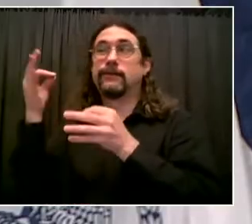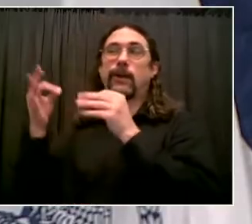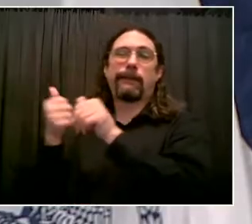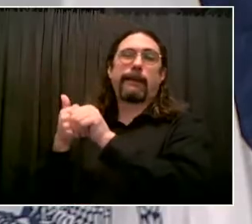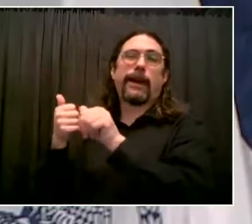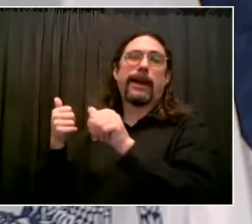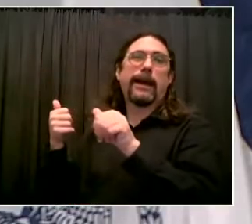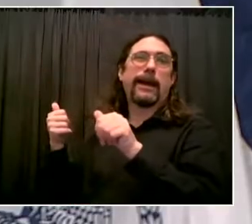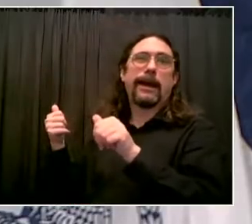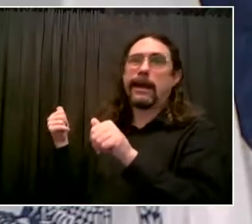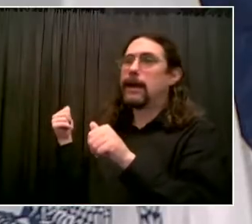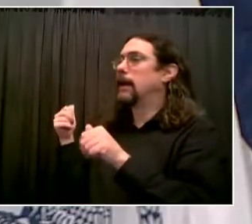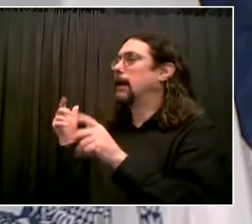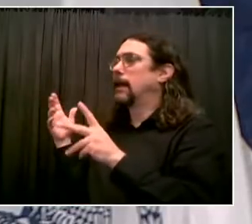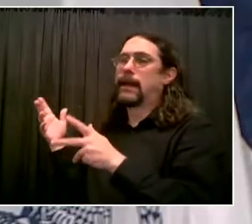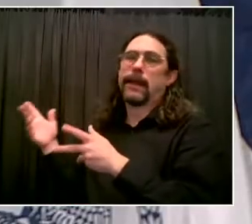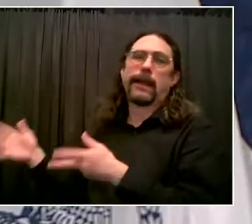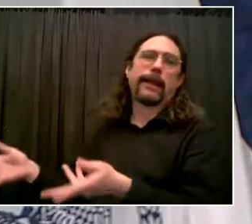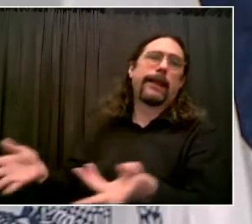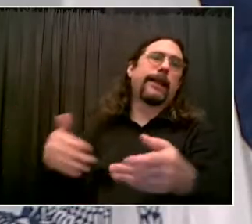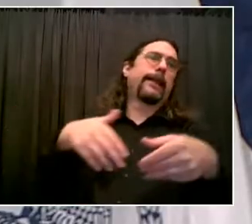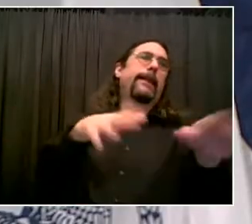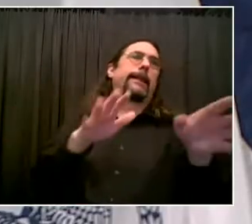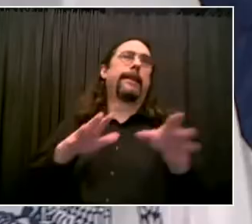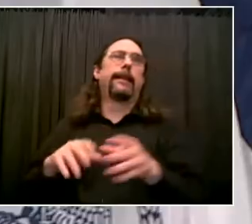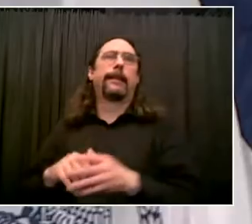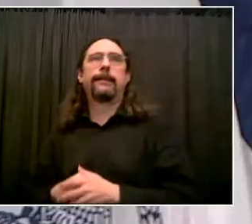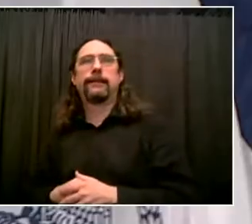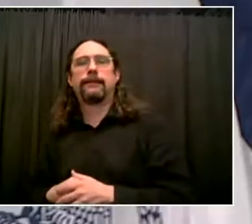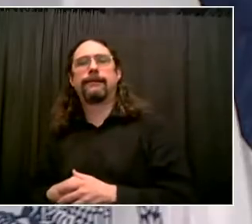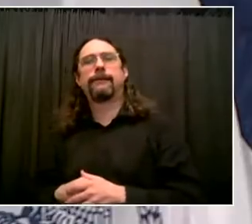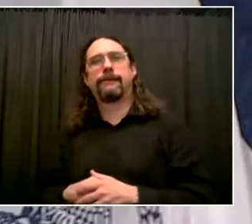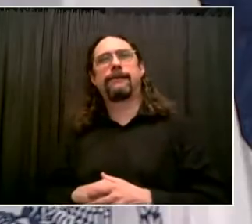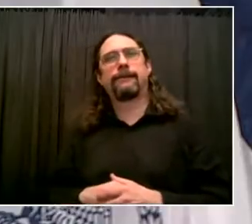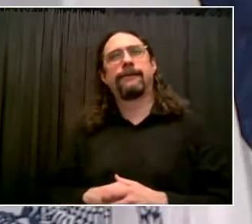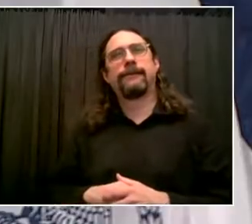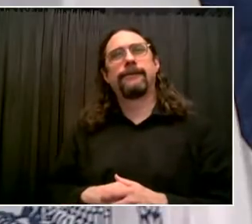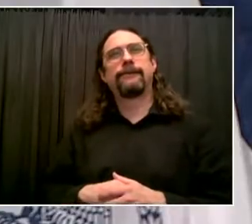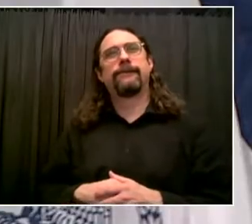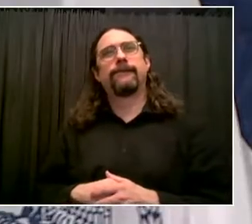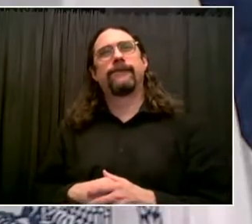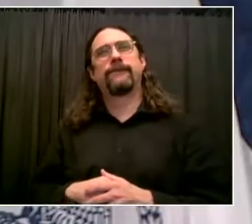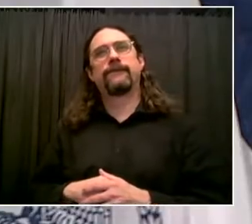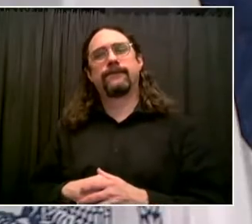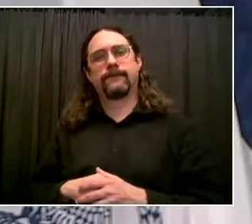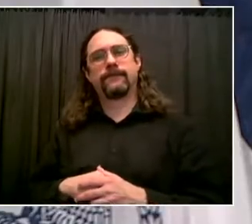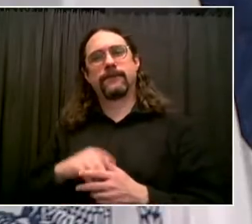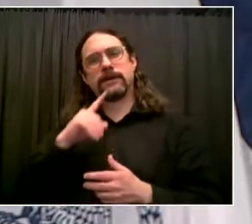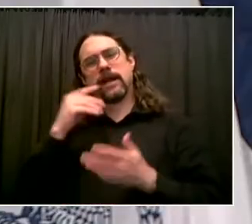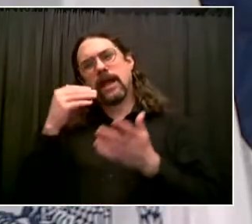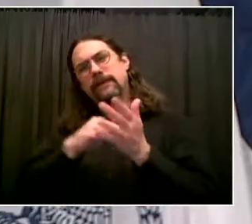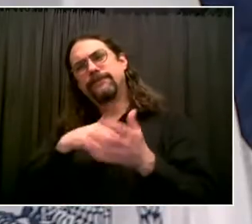THE FACT THAT THE COURTS ARE REOPENING, WE ARE WAITING FOR ALL THE DETAILS